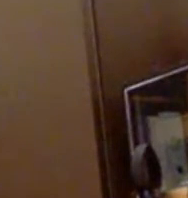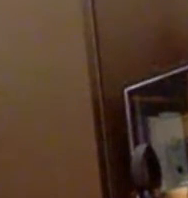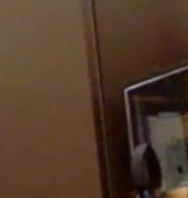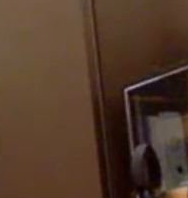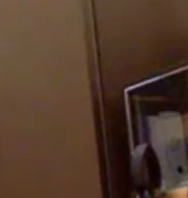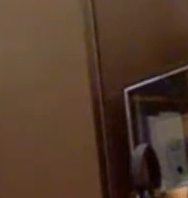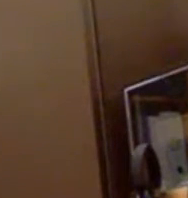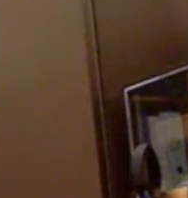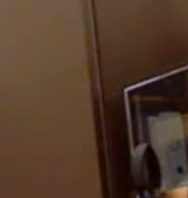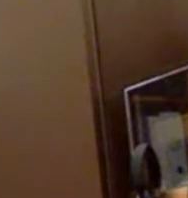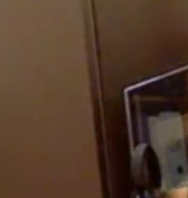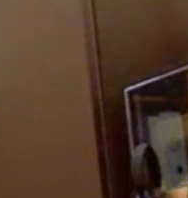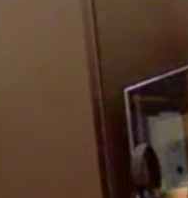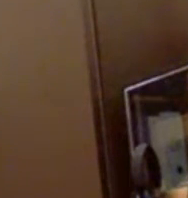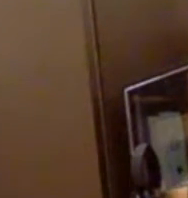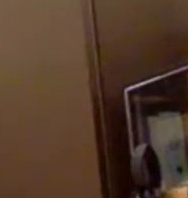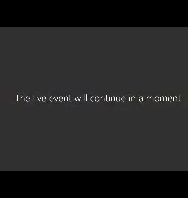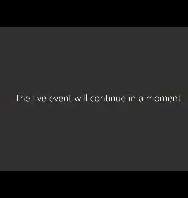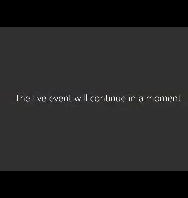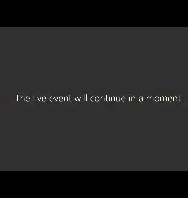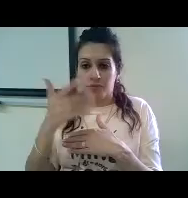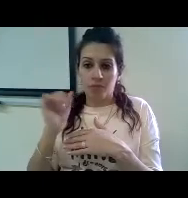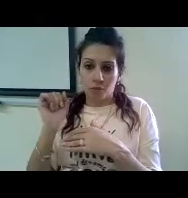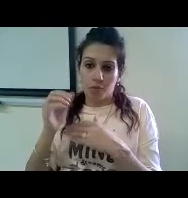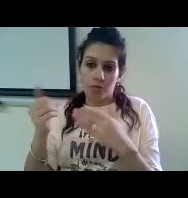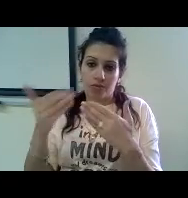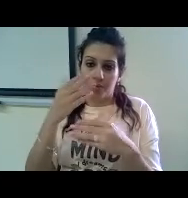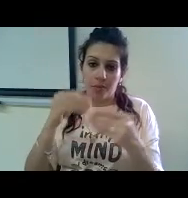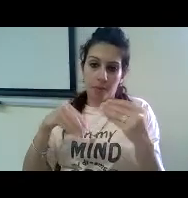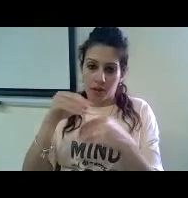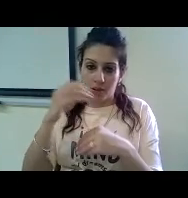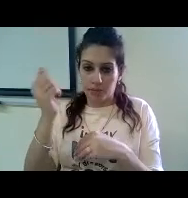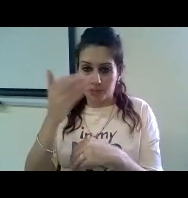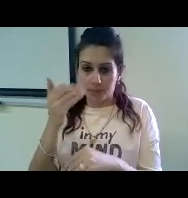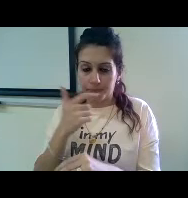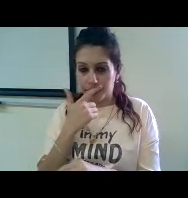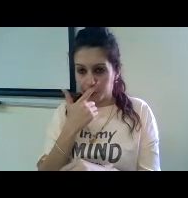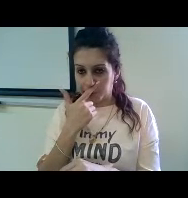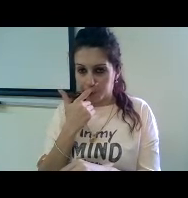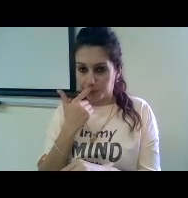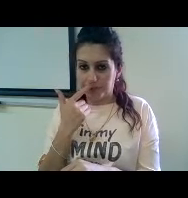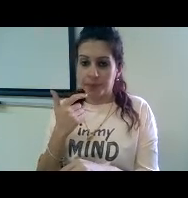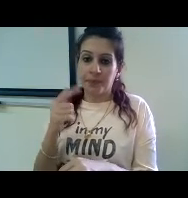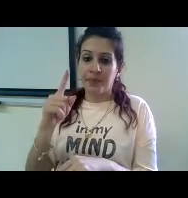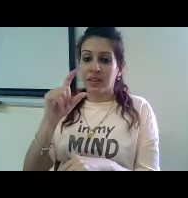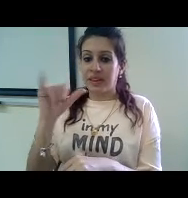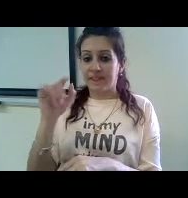authority can work with the parents during this difficult time.